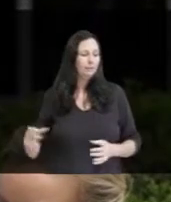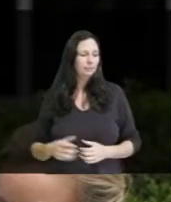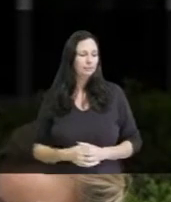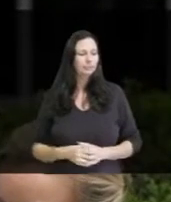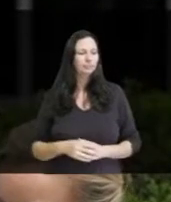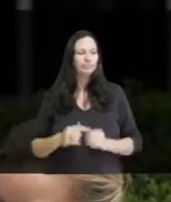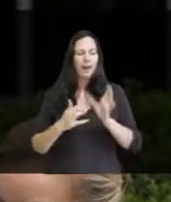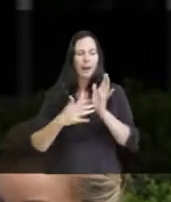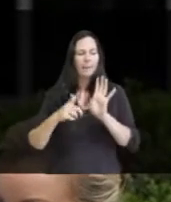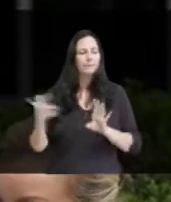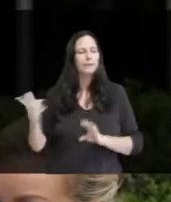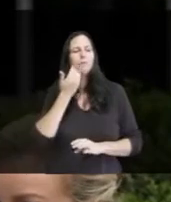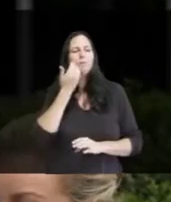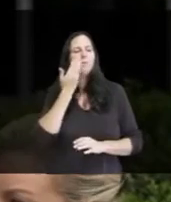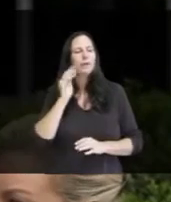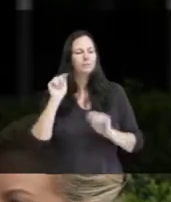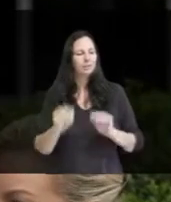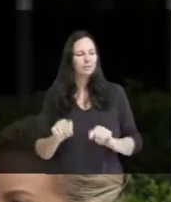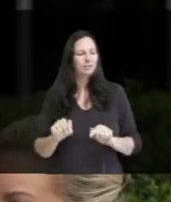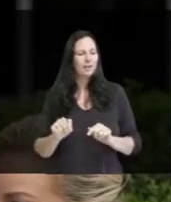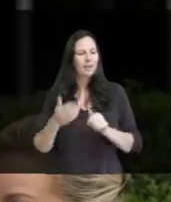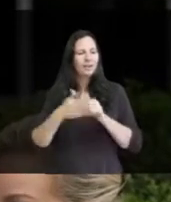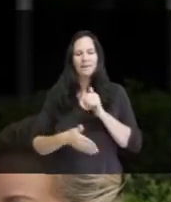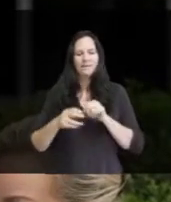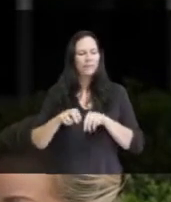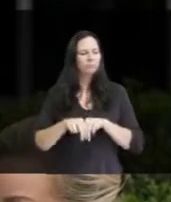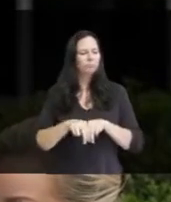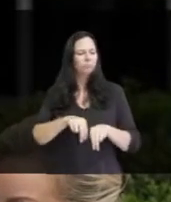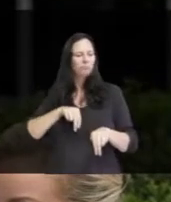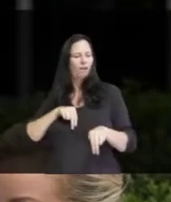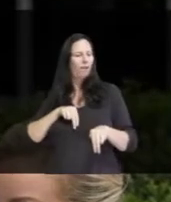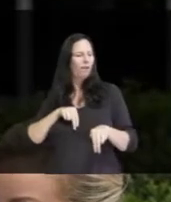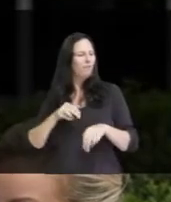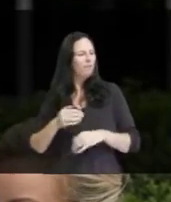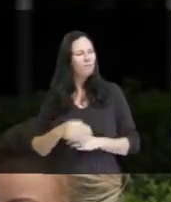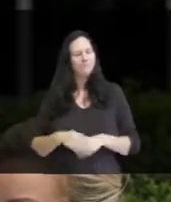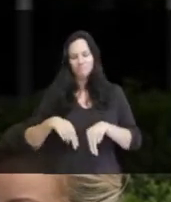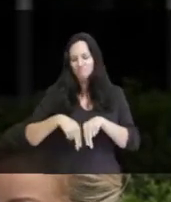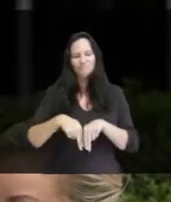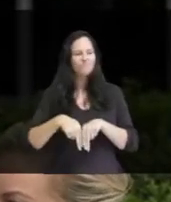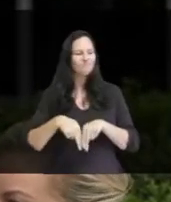Amy's always been there, and she's never taken a back step.